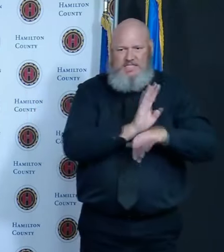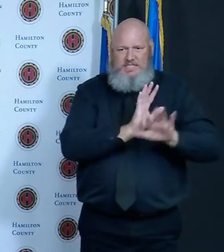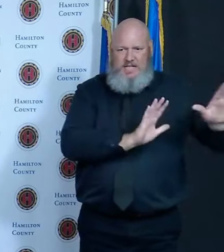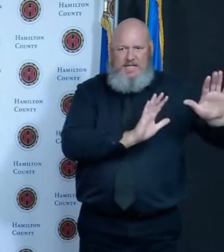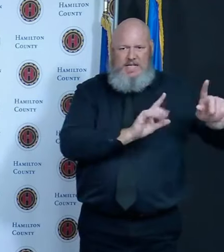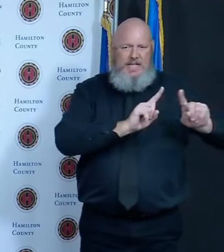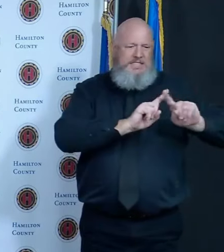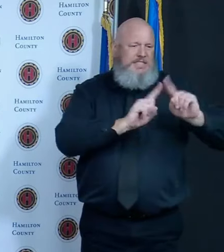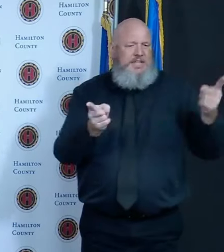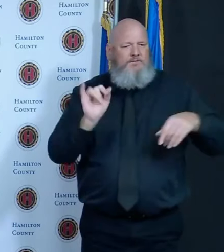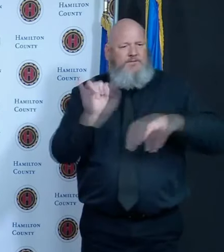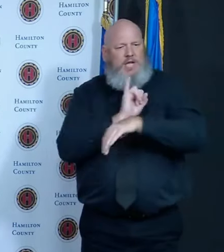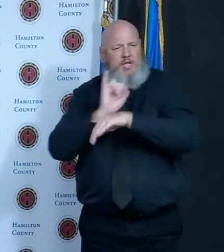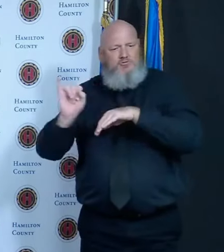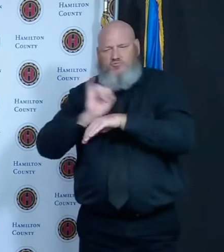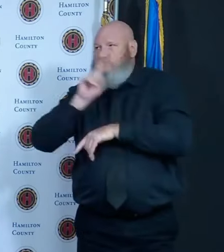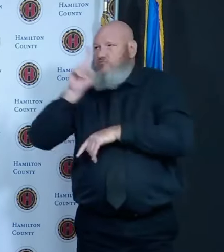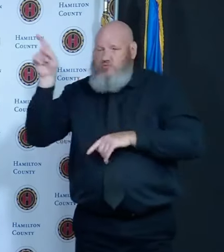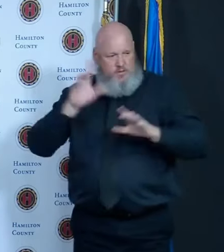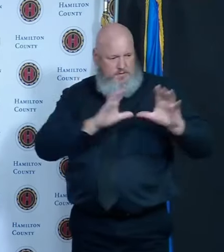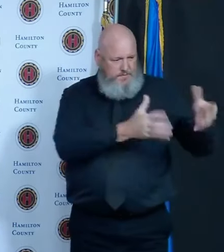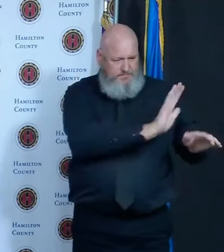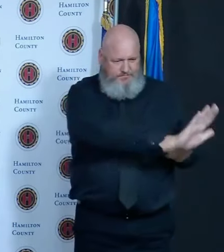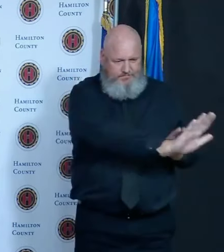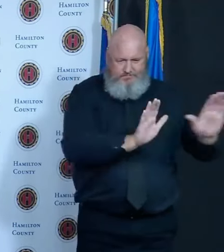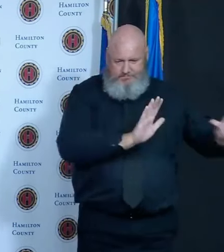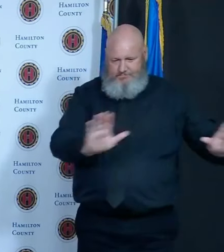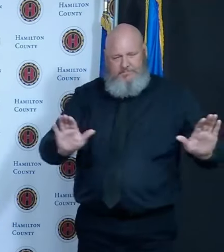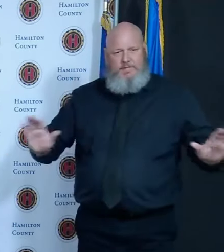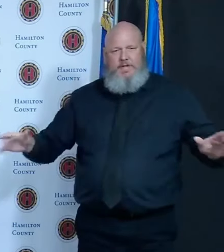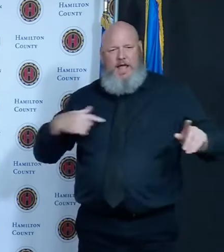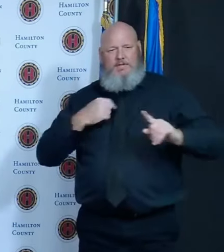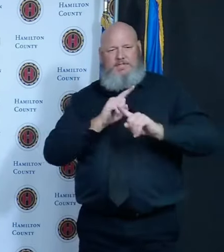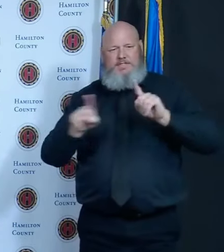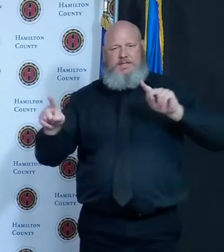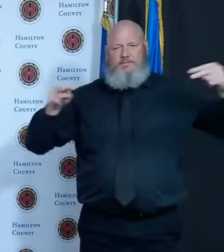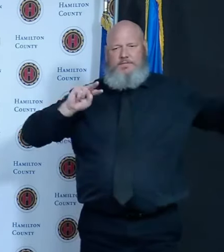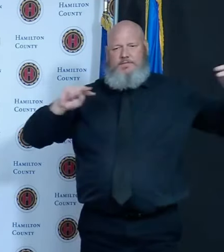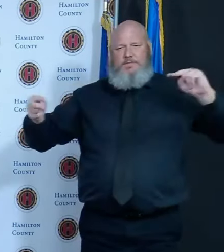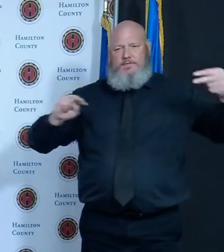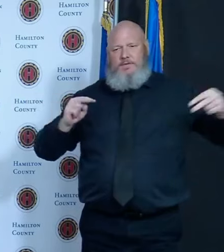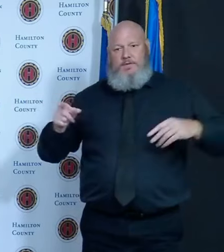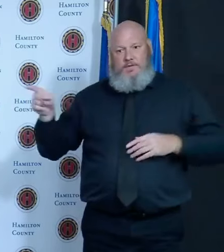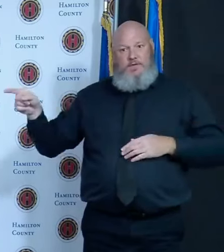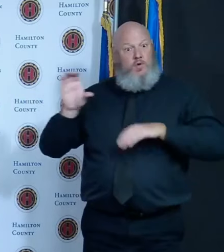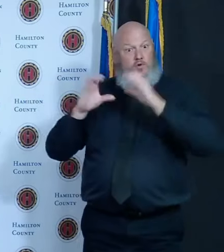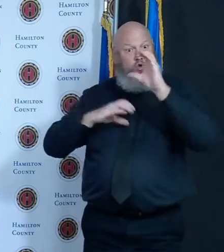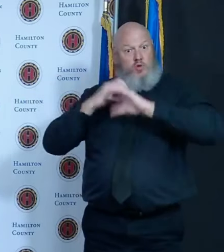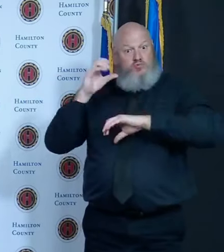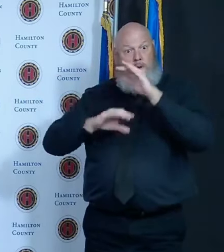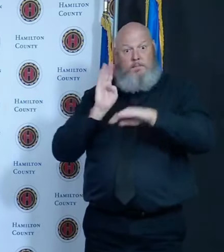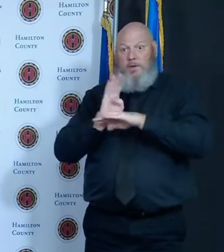there's construction seems to be doing well insurance agents insurance agencies